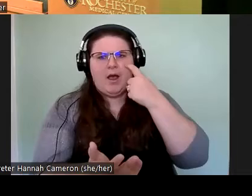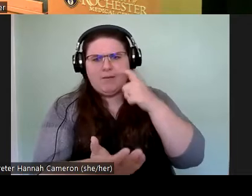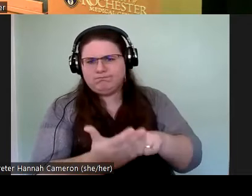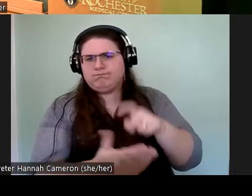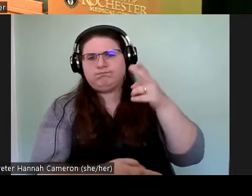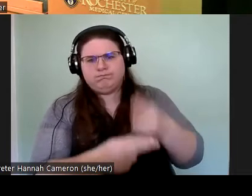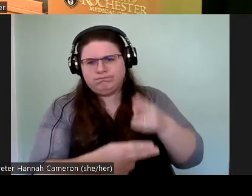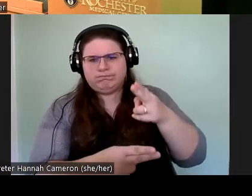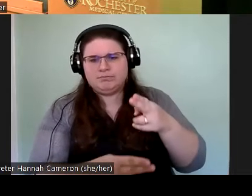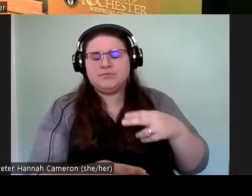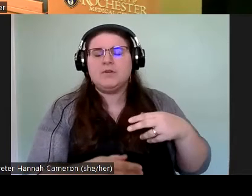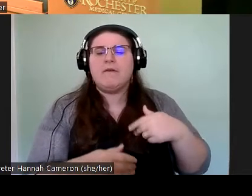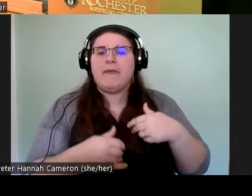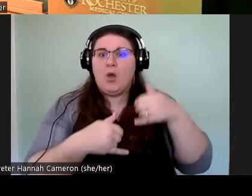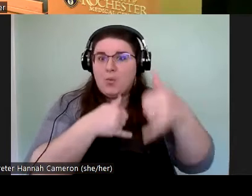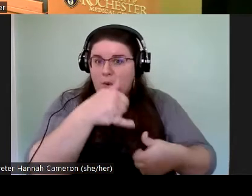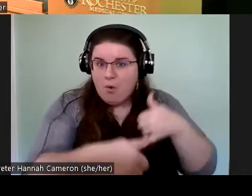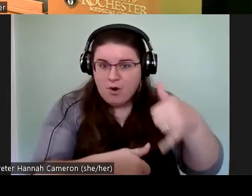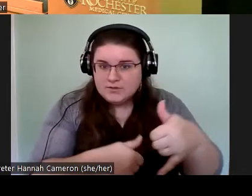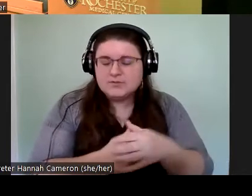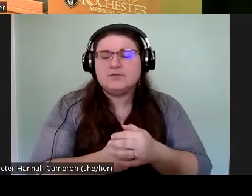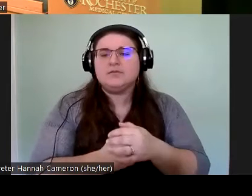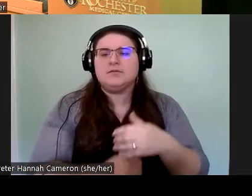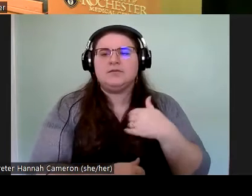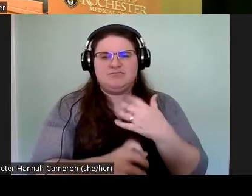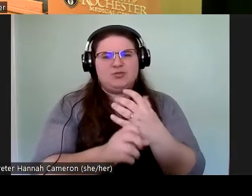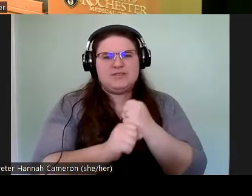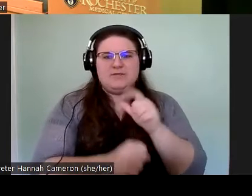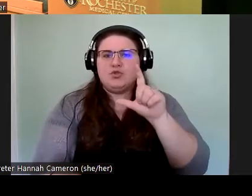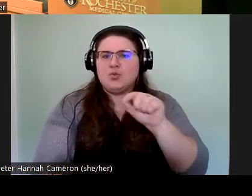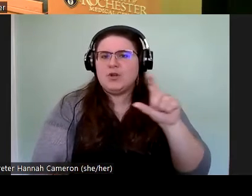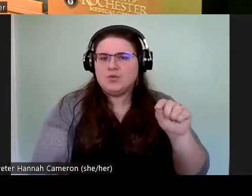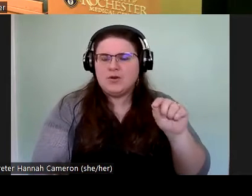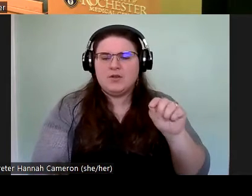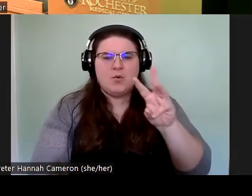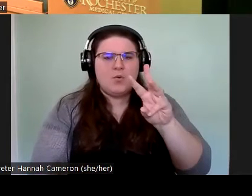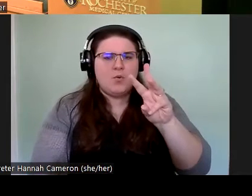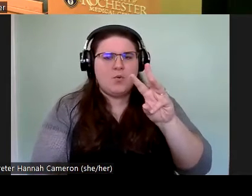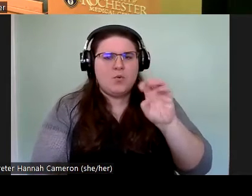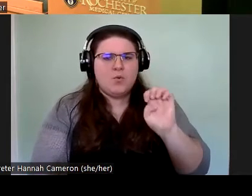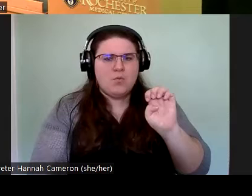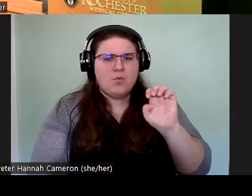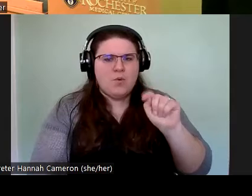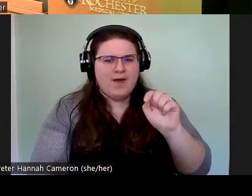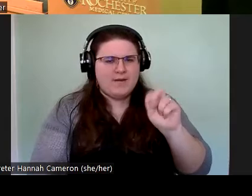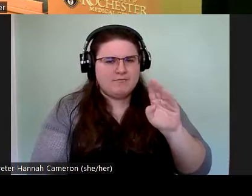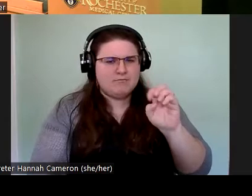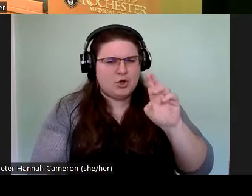many awards she's recipient of the 2020 wenberg policy award from the University of Minnesota